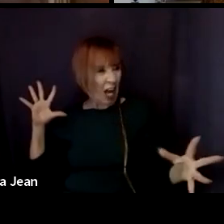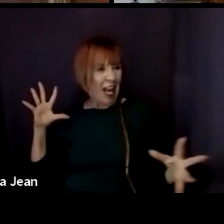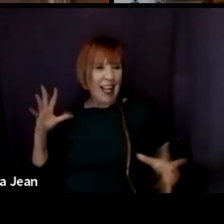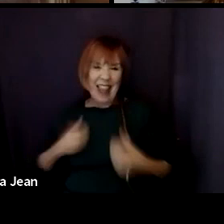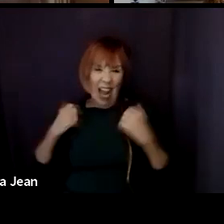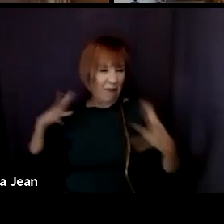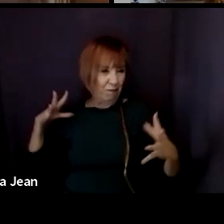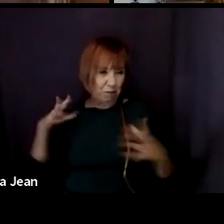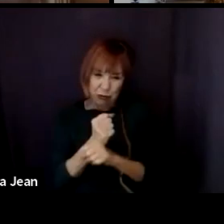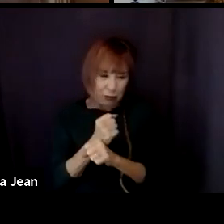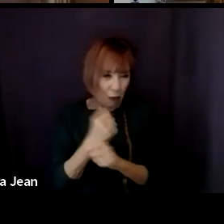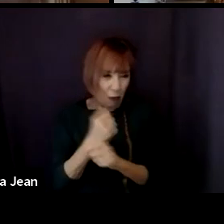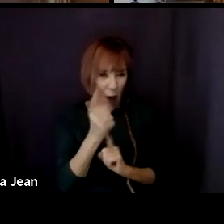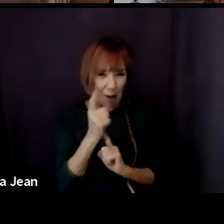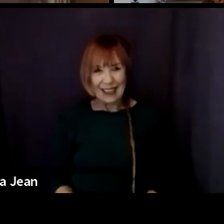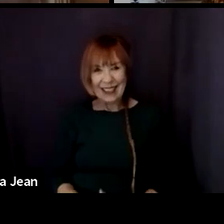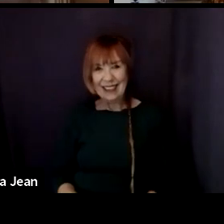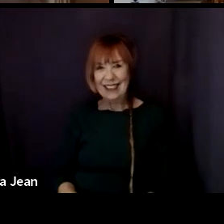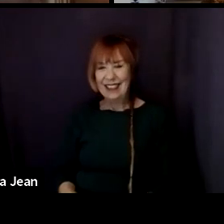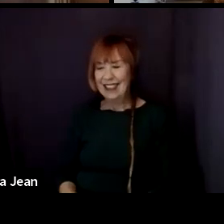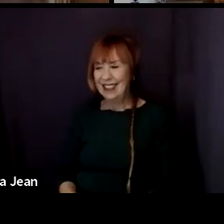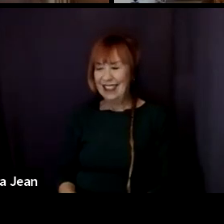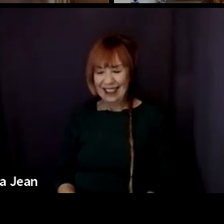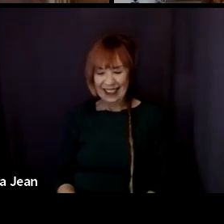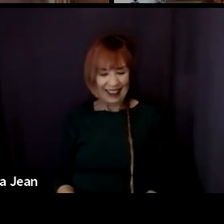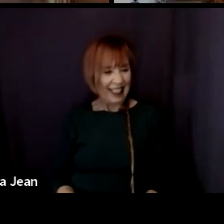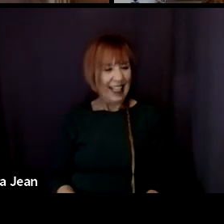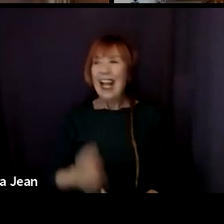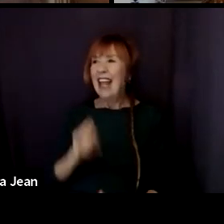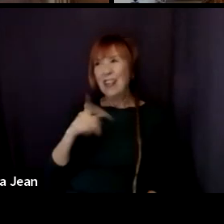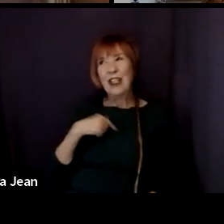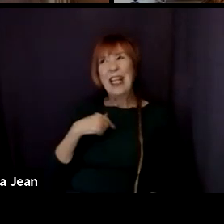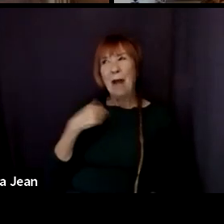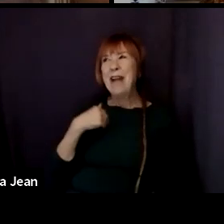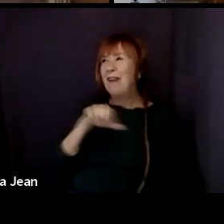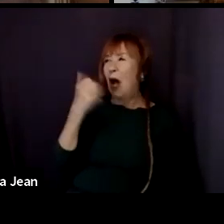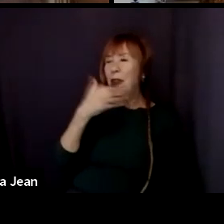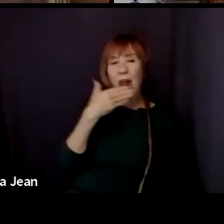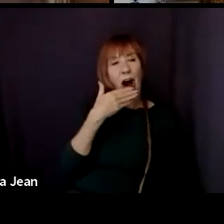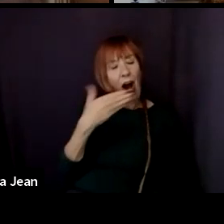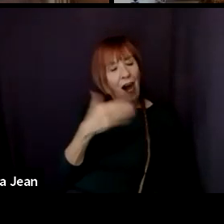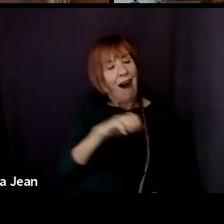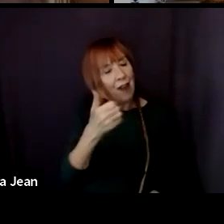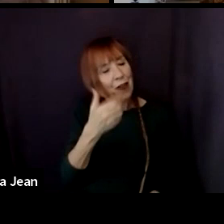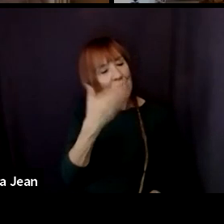That's all right, there's bigger funner things for us to talk about today, Yeah men. and I'm sure we're gonna learn more about you along the way, Hilliard.